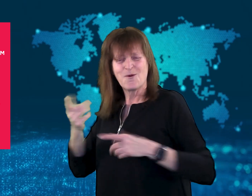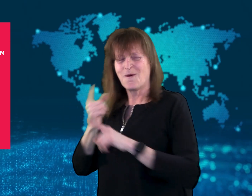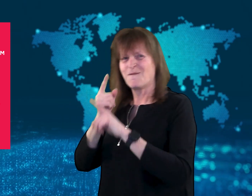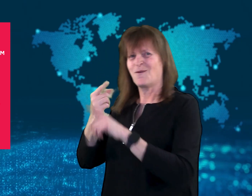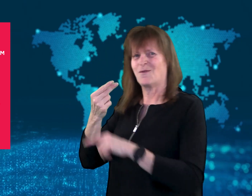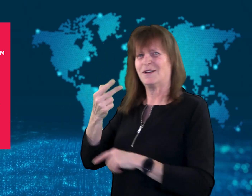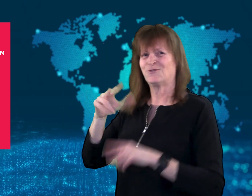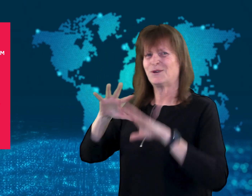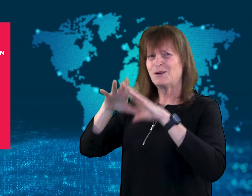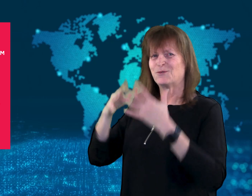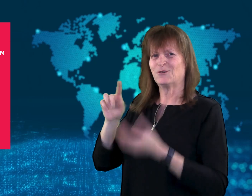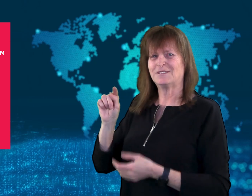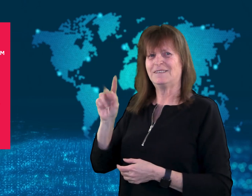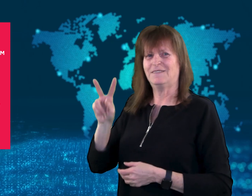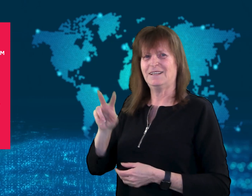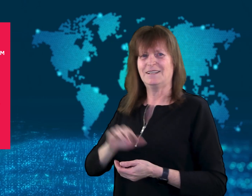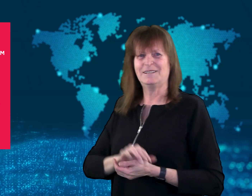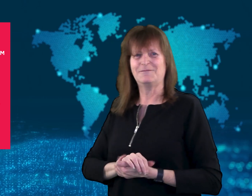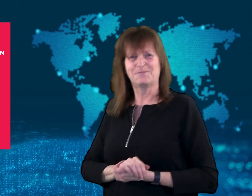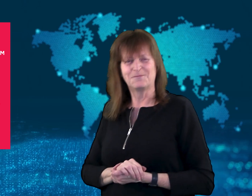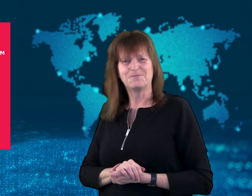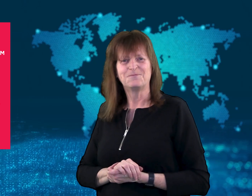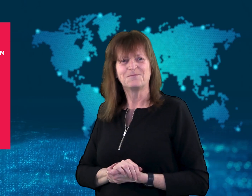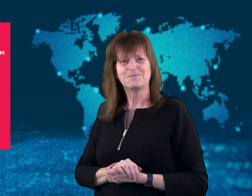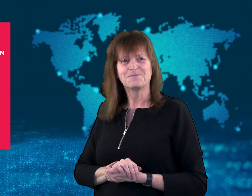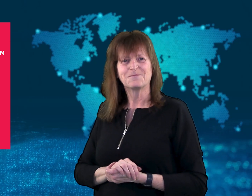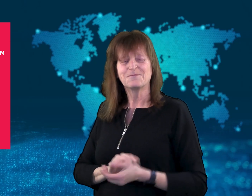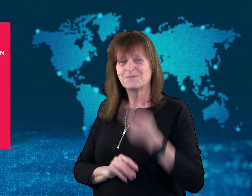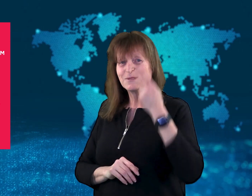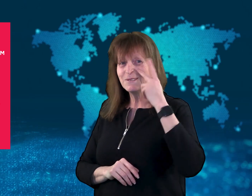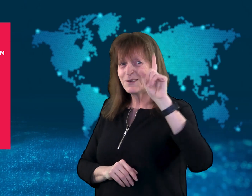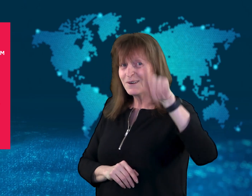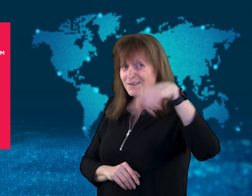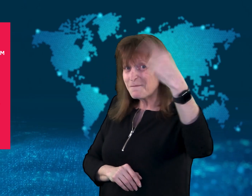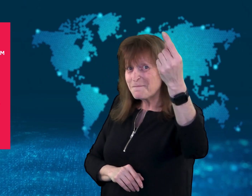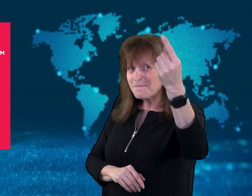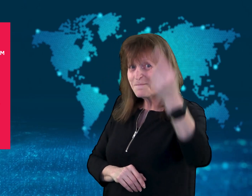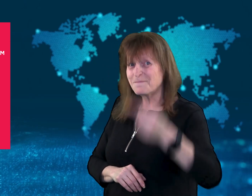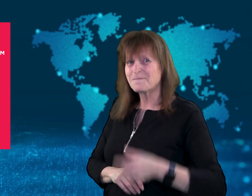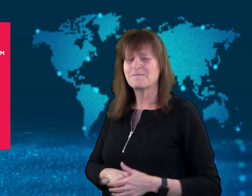to get new video updates! See you next time!